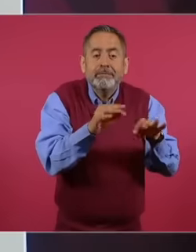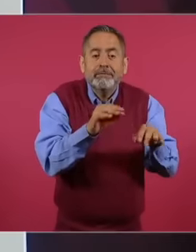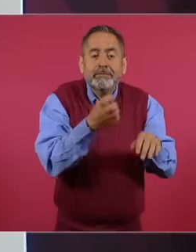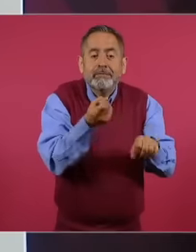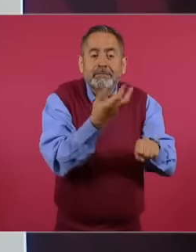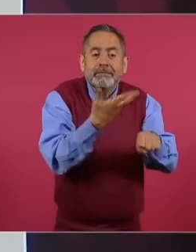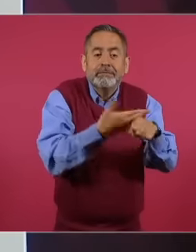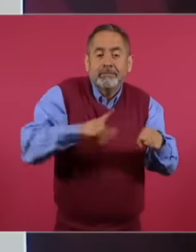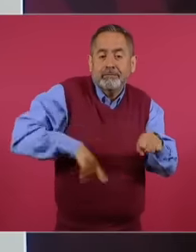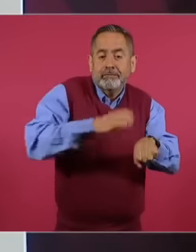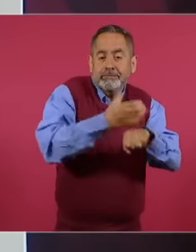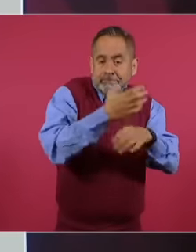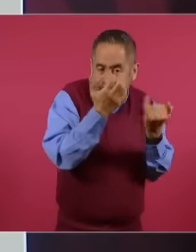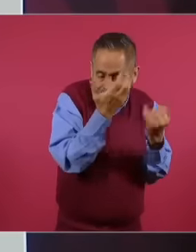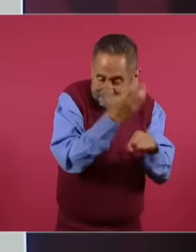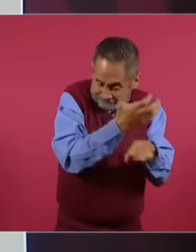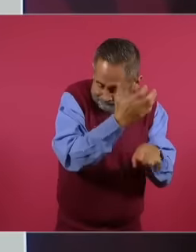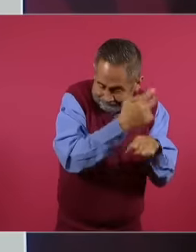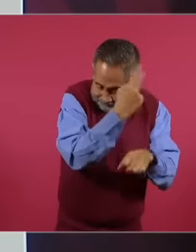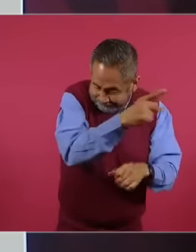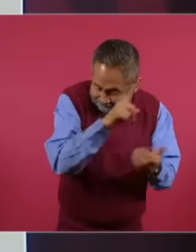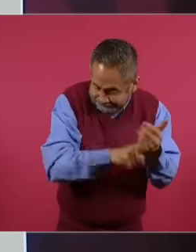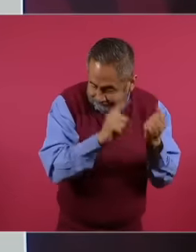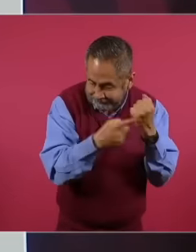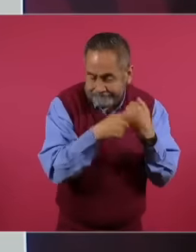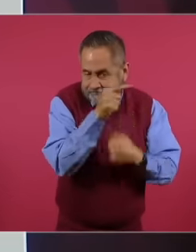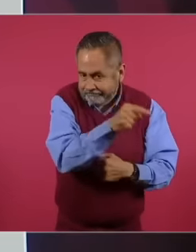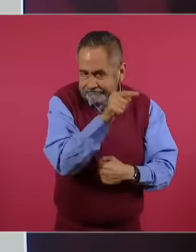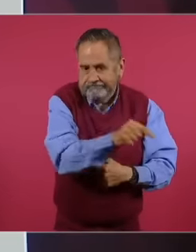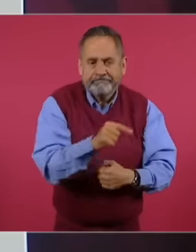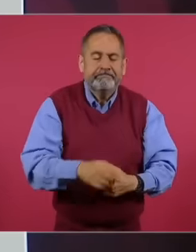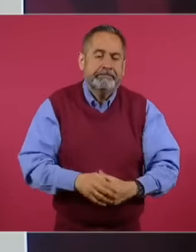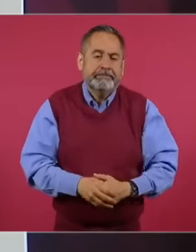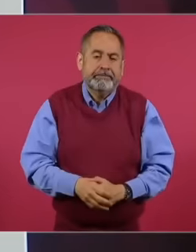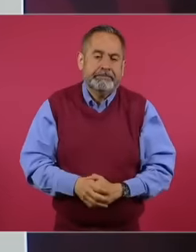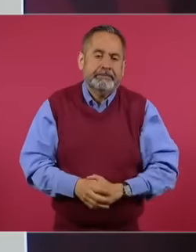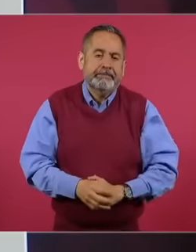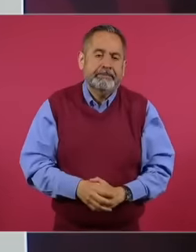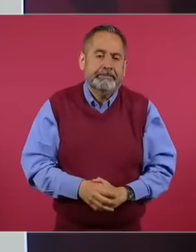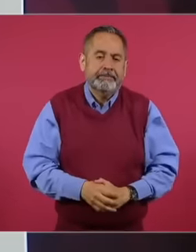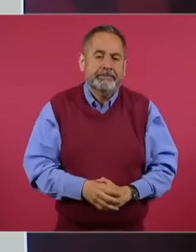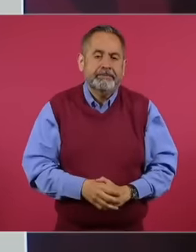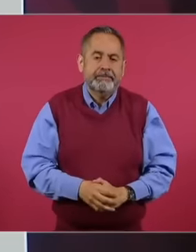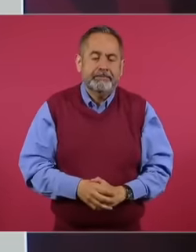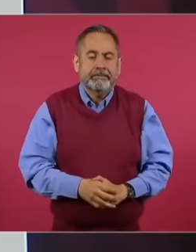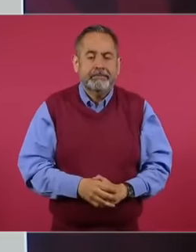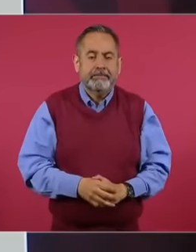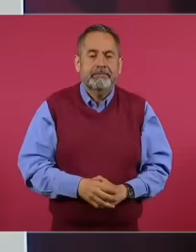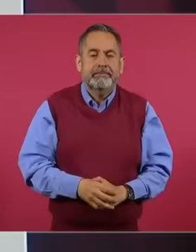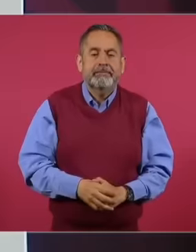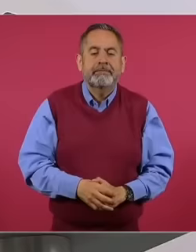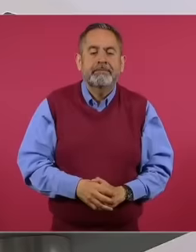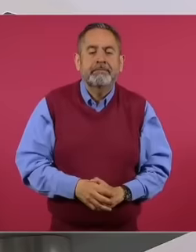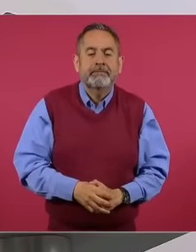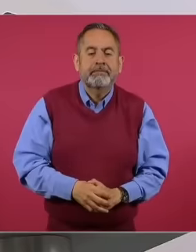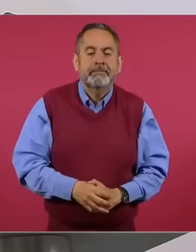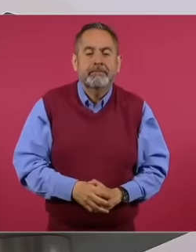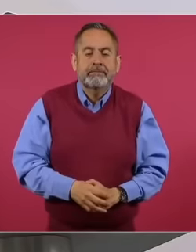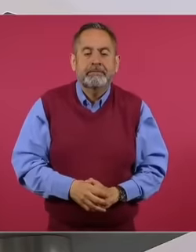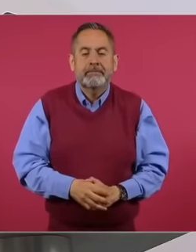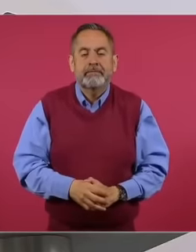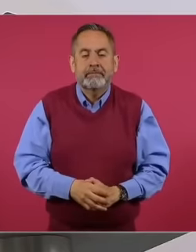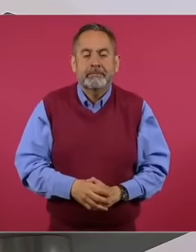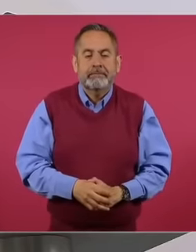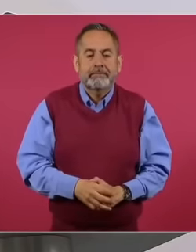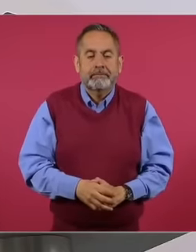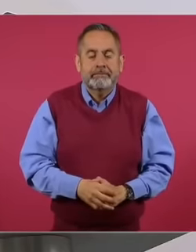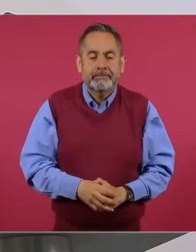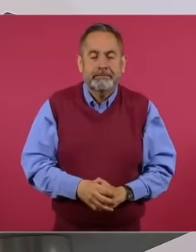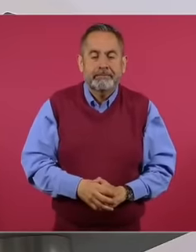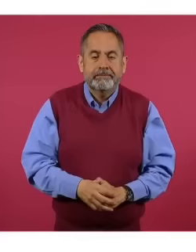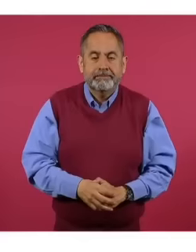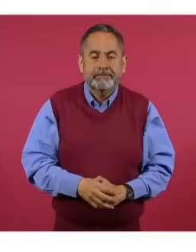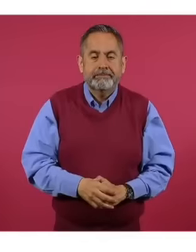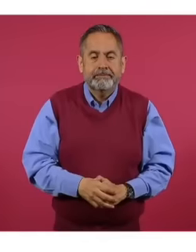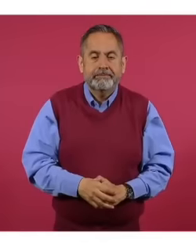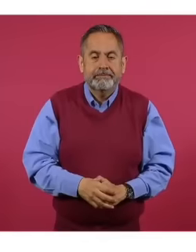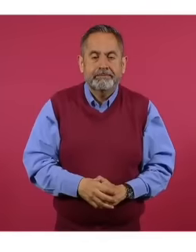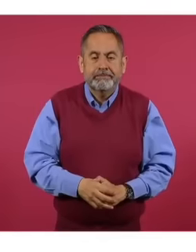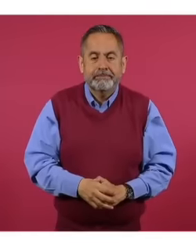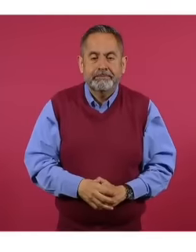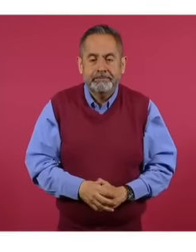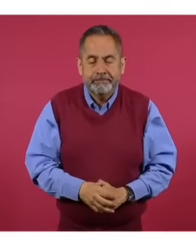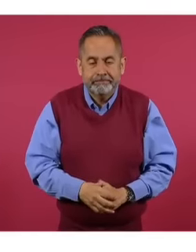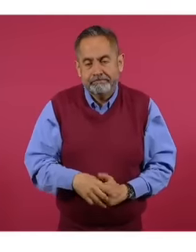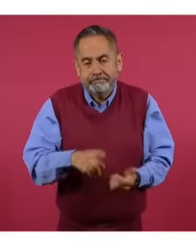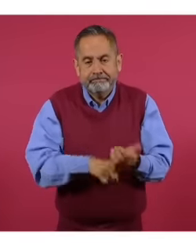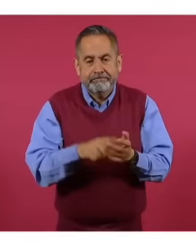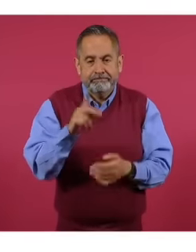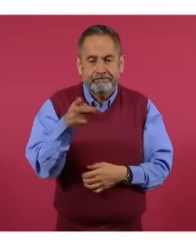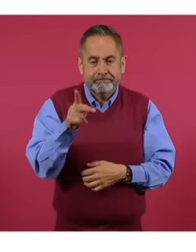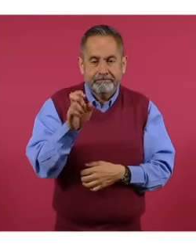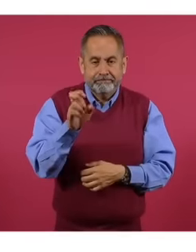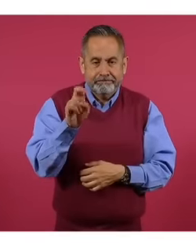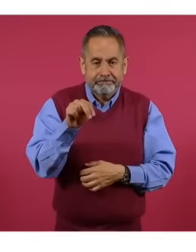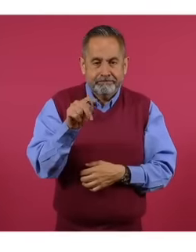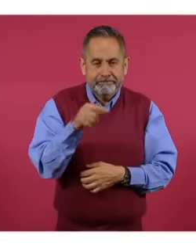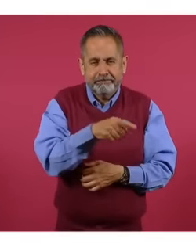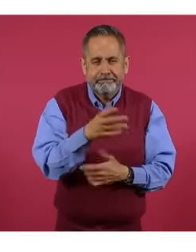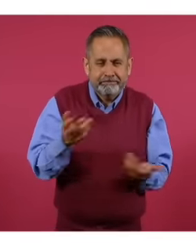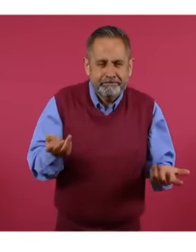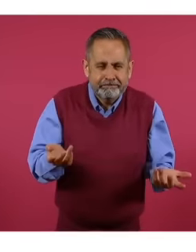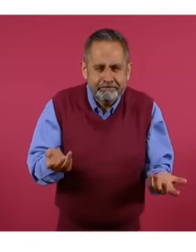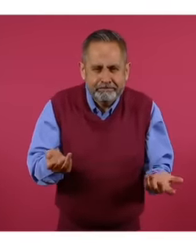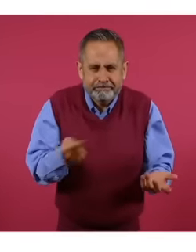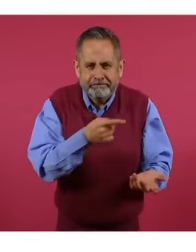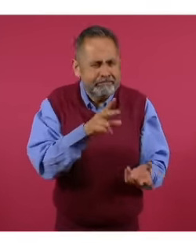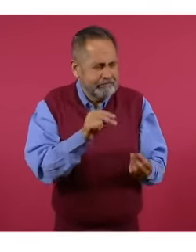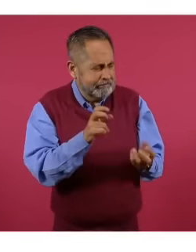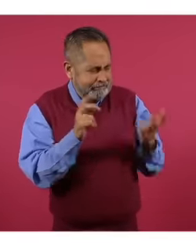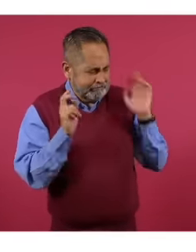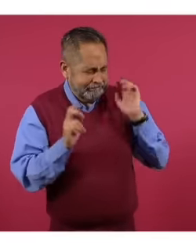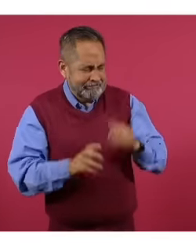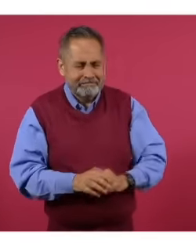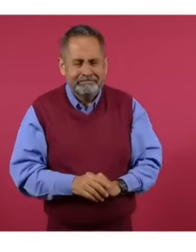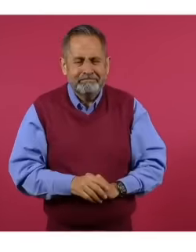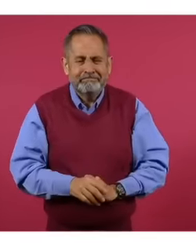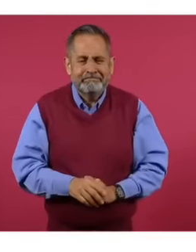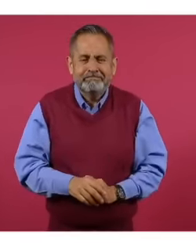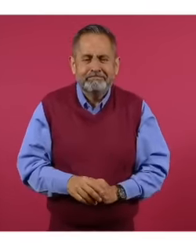and who is not this here is